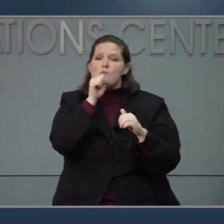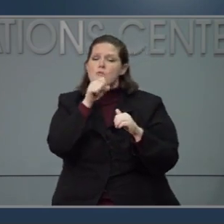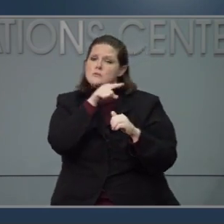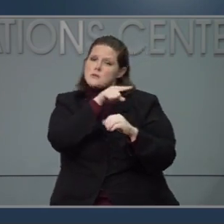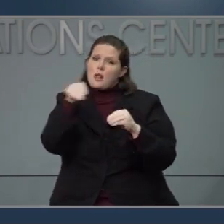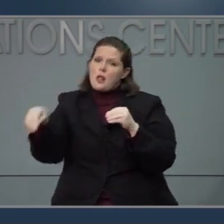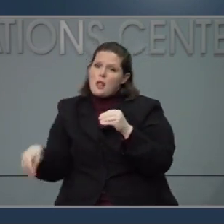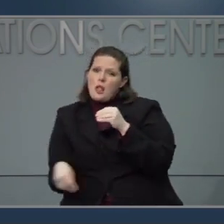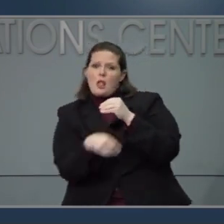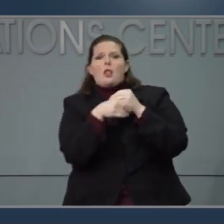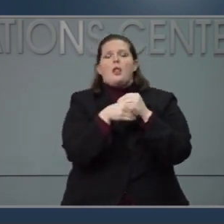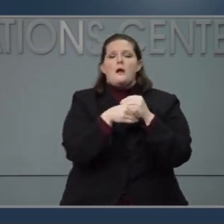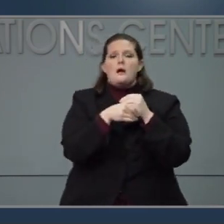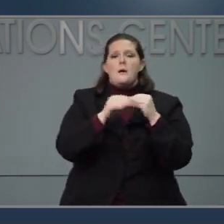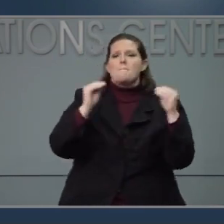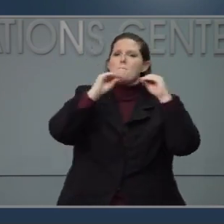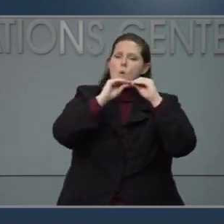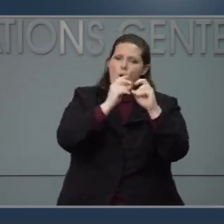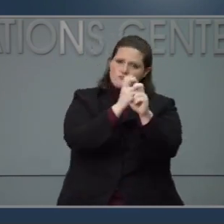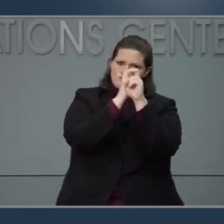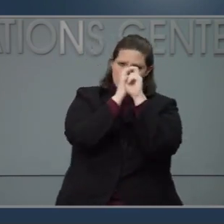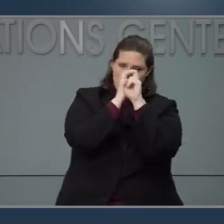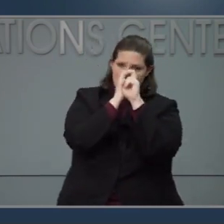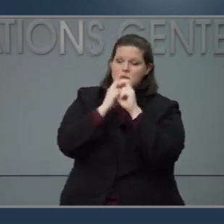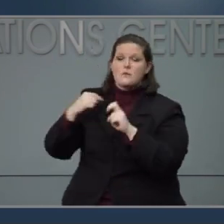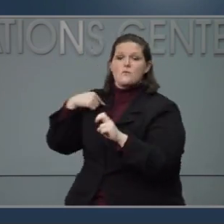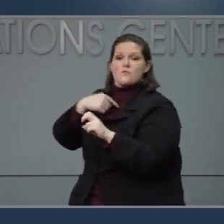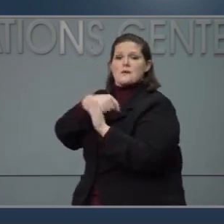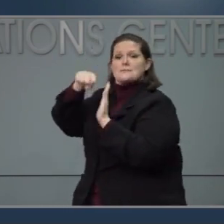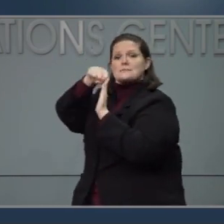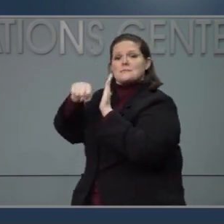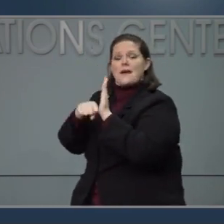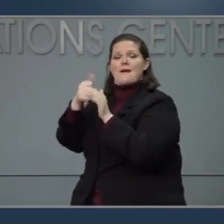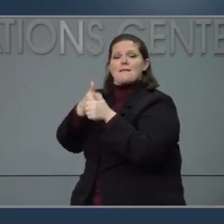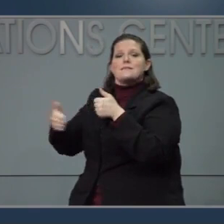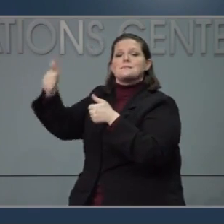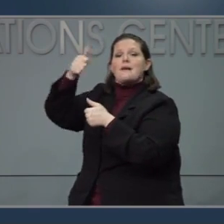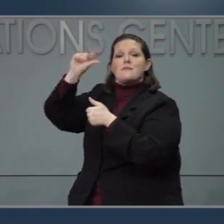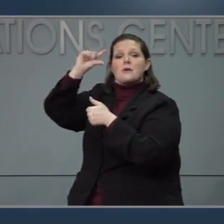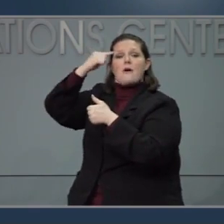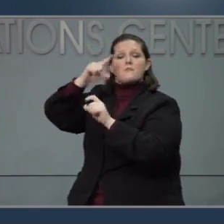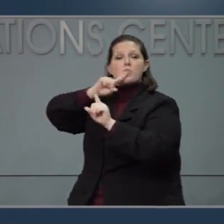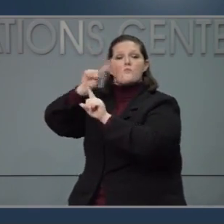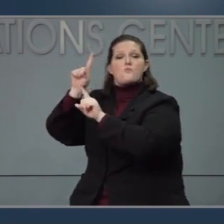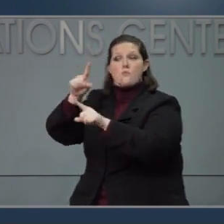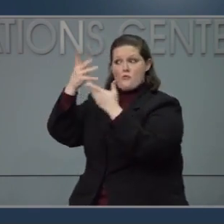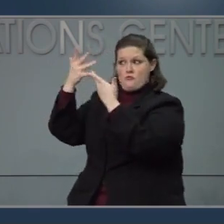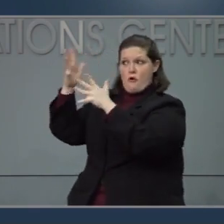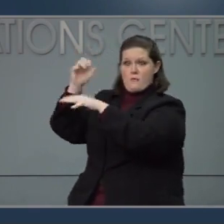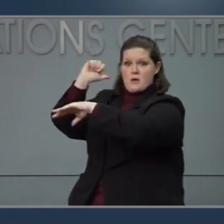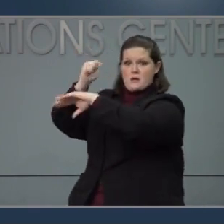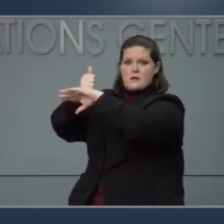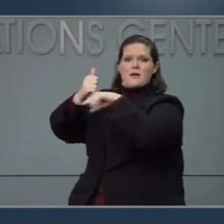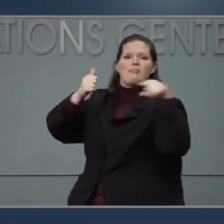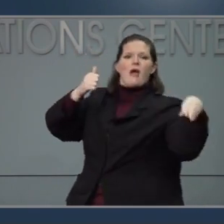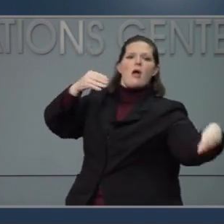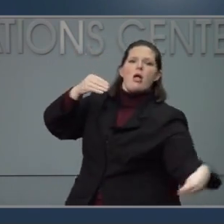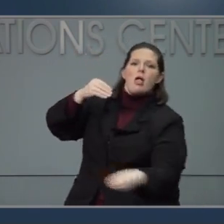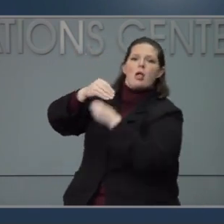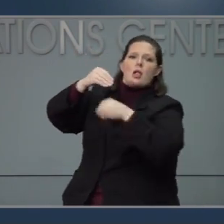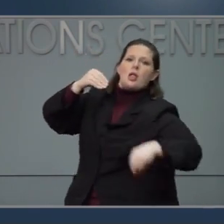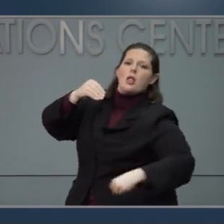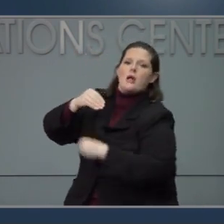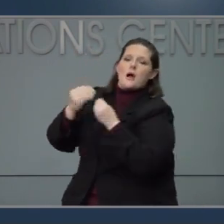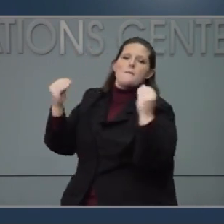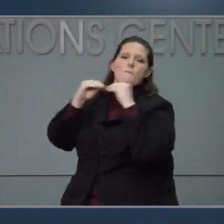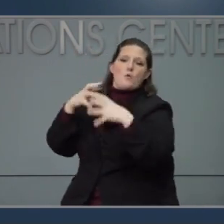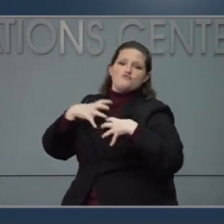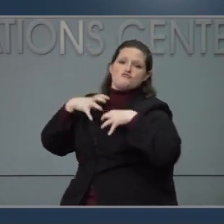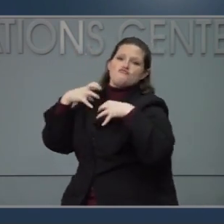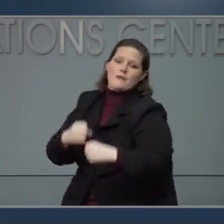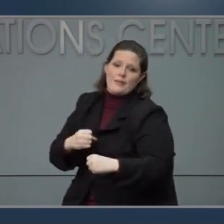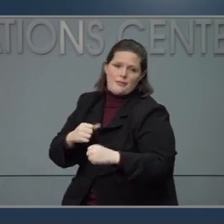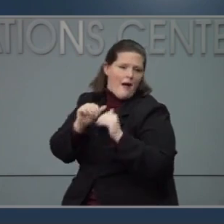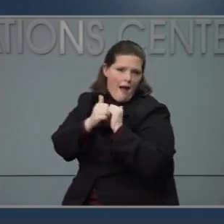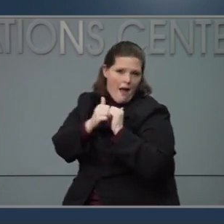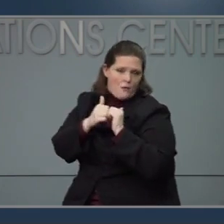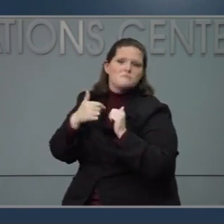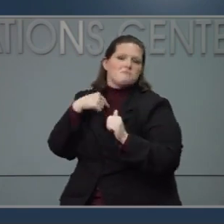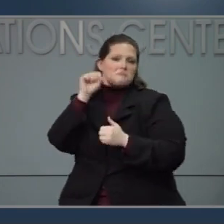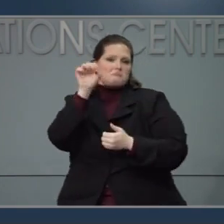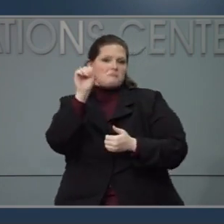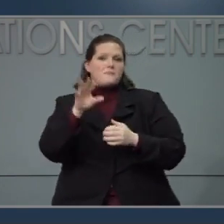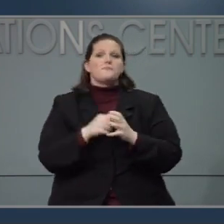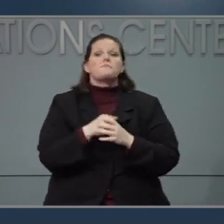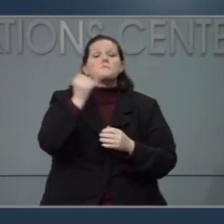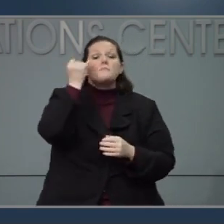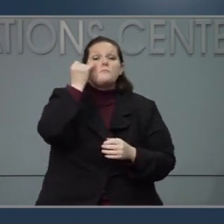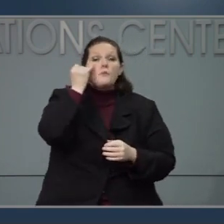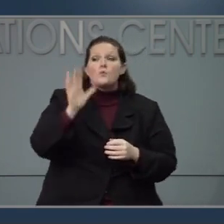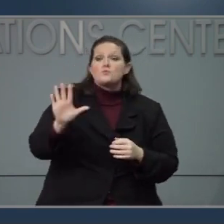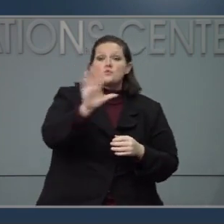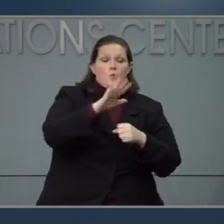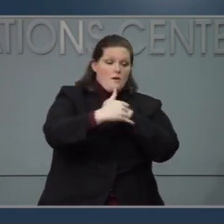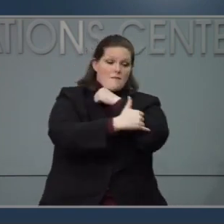IN THE NEXT FEW SLIDES I’M GOING TO HIGHLIGHT SOME EXAMPLES FOR RECOMMENDATIONS FOR THE RED AND ORANGE COUNTIES THAT GO FURTHER ON TOP OF THE ALREADY EXISTING EXECUTIVE ORDERS AND GUIDANCE